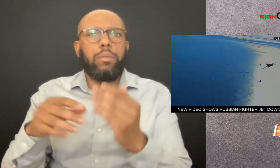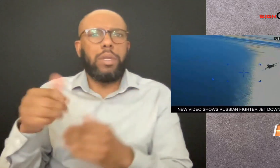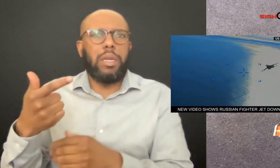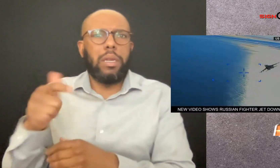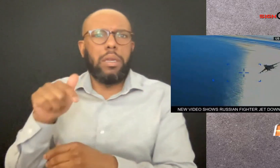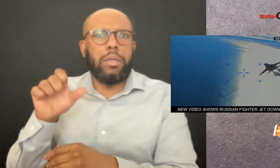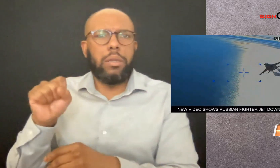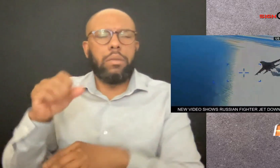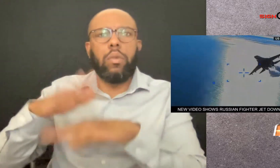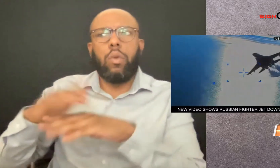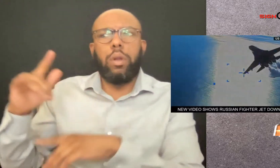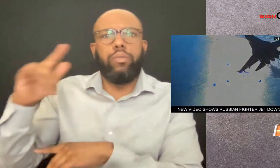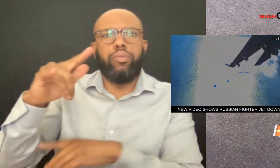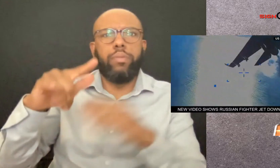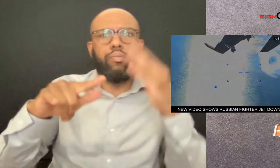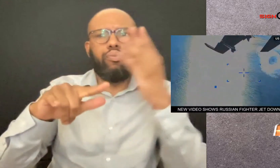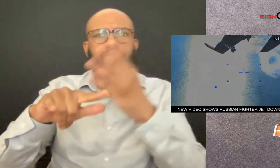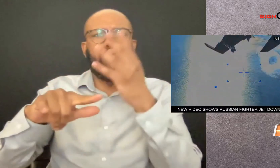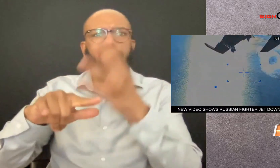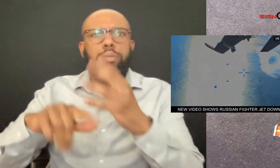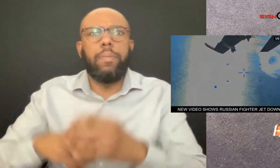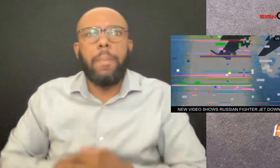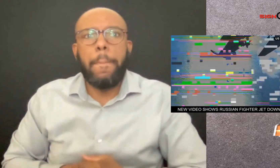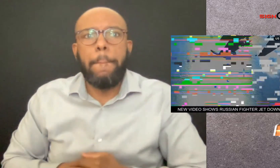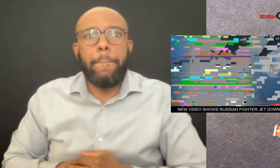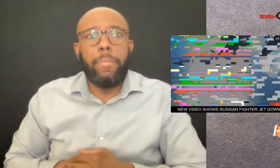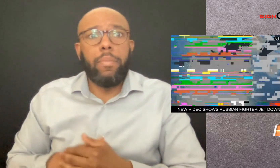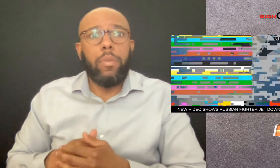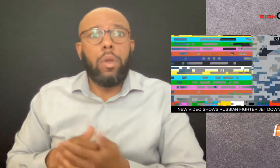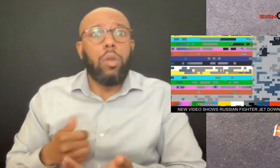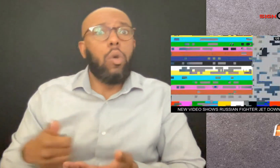As it draws closer the aircraft dumps fuel on the Drone.